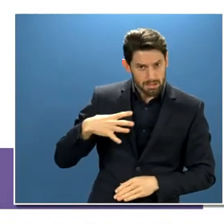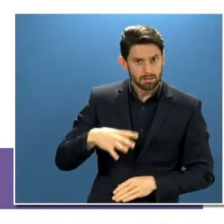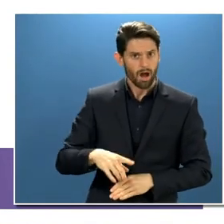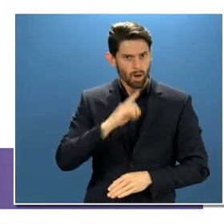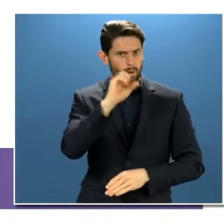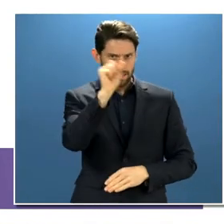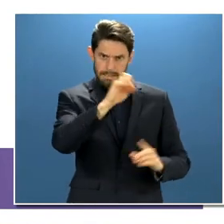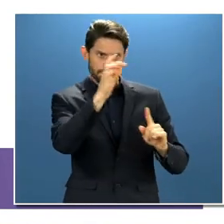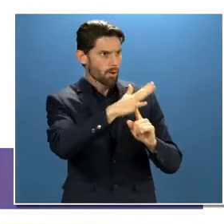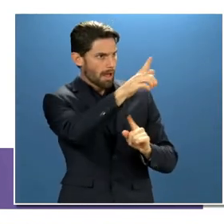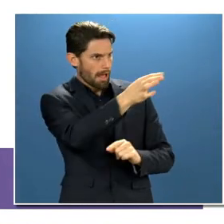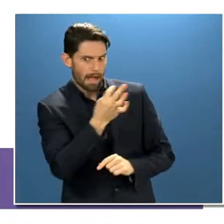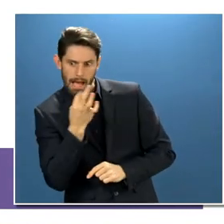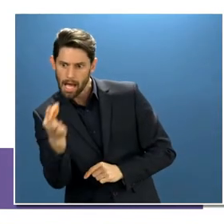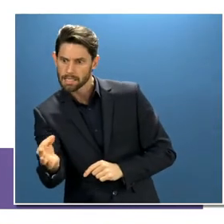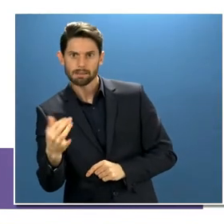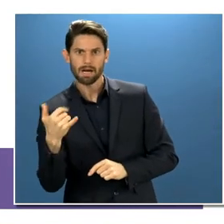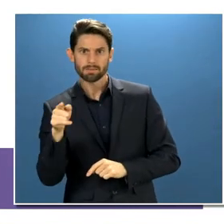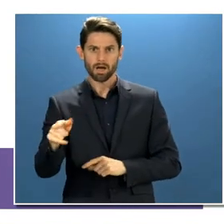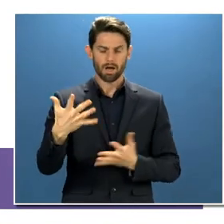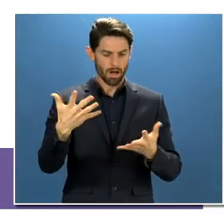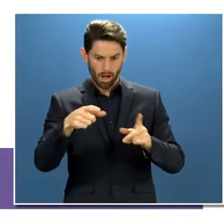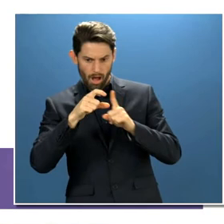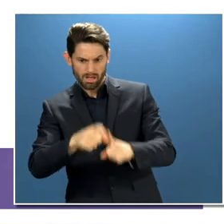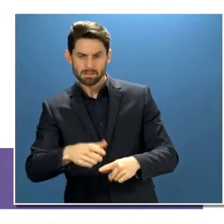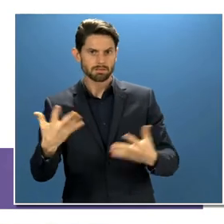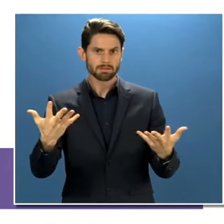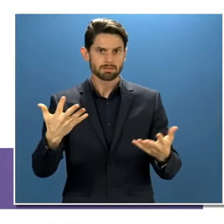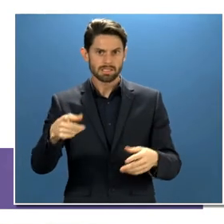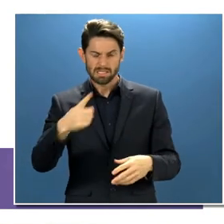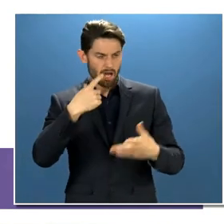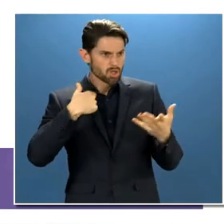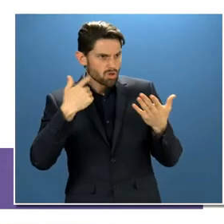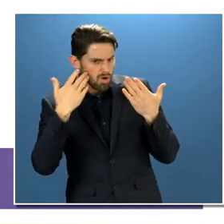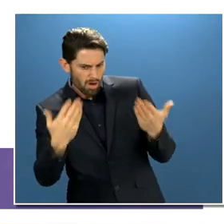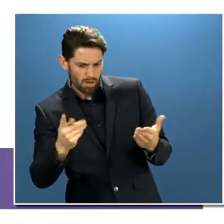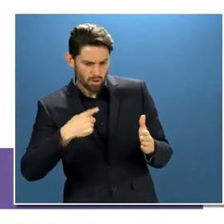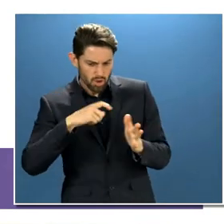they might have a difficult day and be like, "Oh, I don't know what to do", "Well, here is what we are going to do.